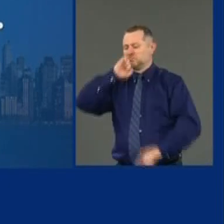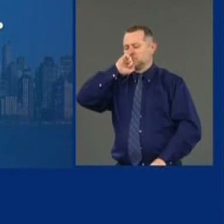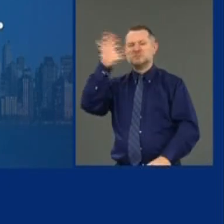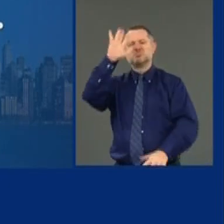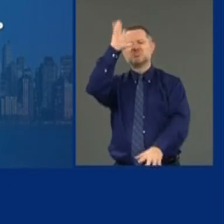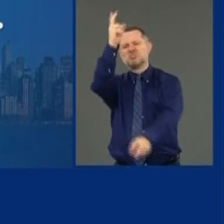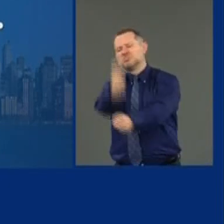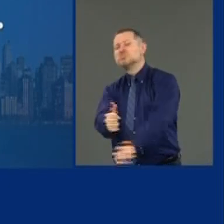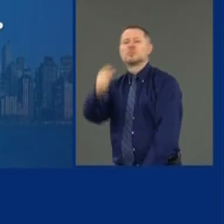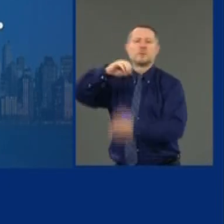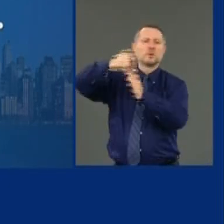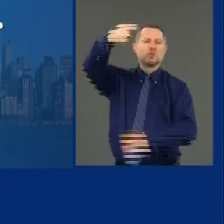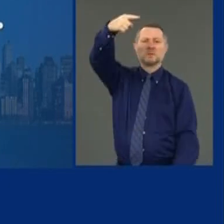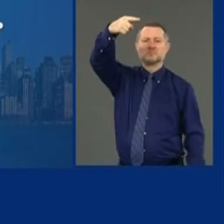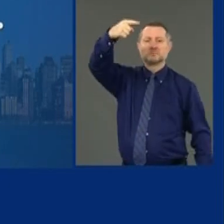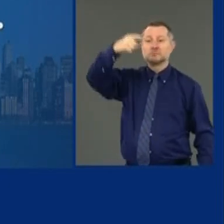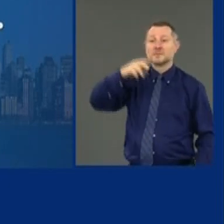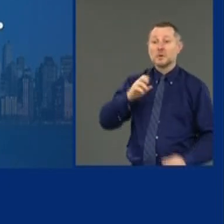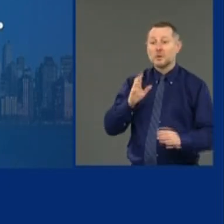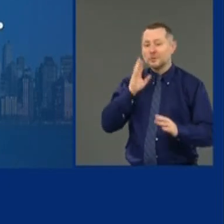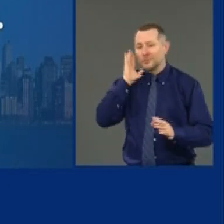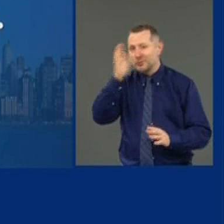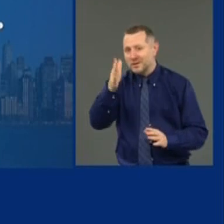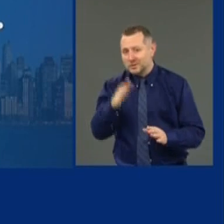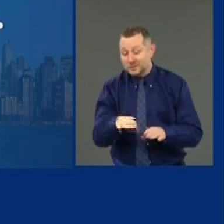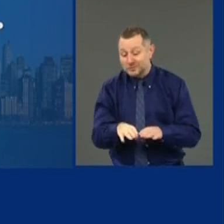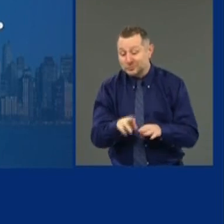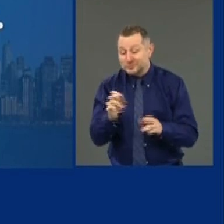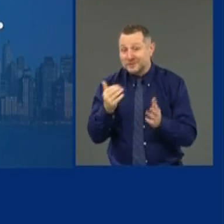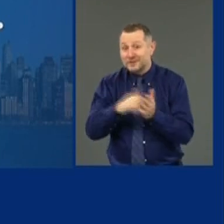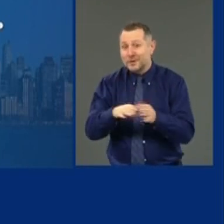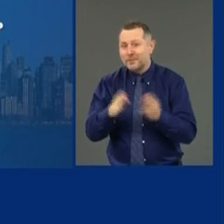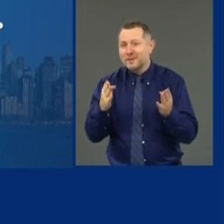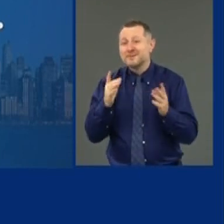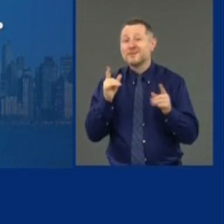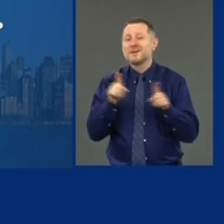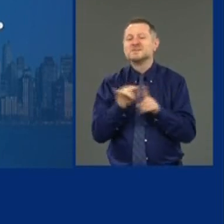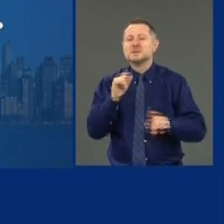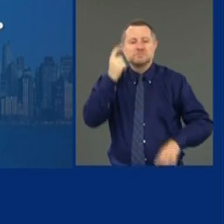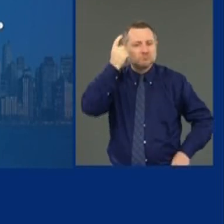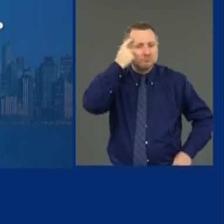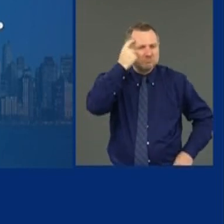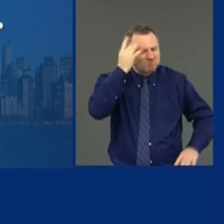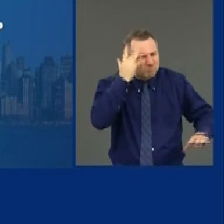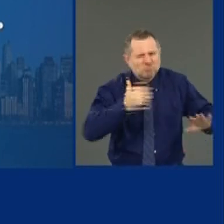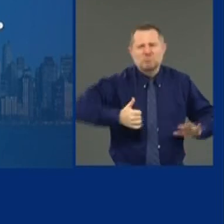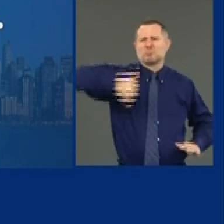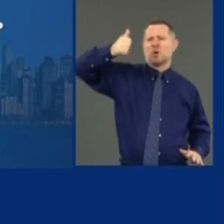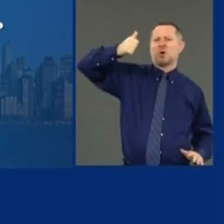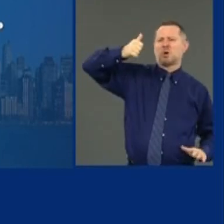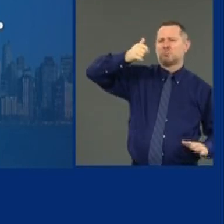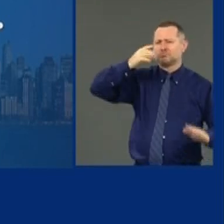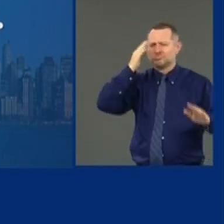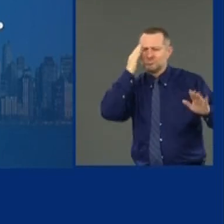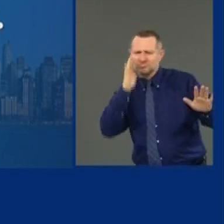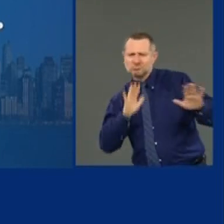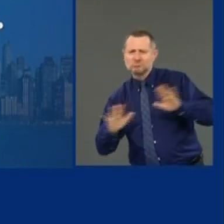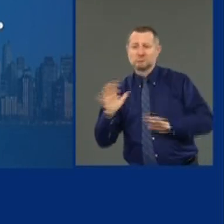BEEN DOCUMENTED NOW SO WE WERE THE HARDIST HIT BUT WE ARE GOING